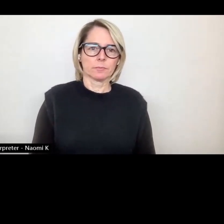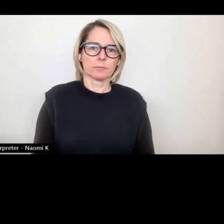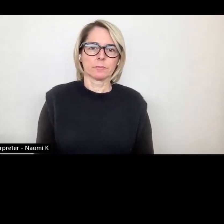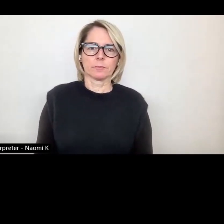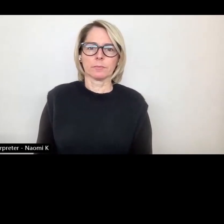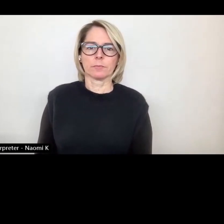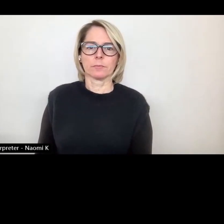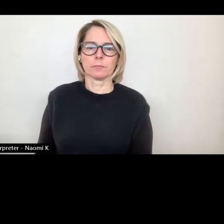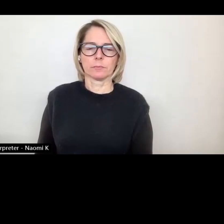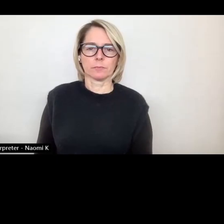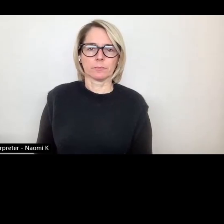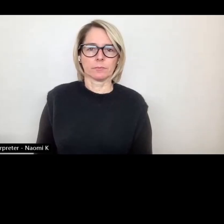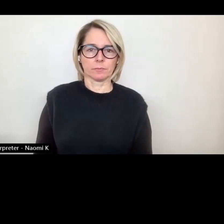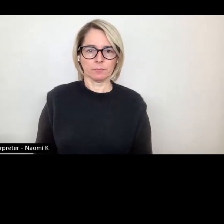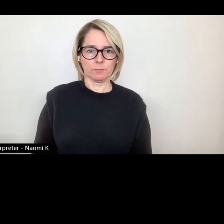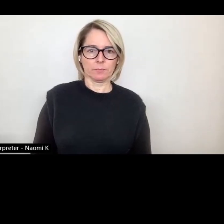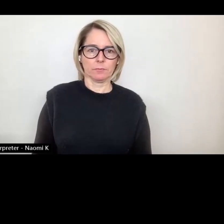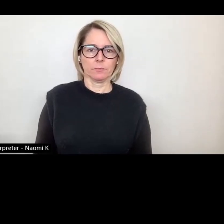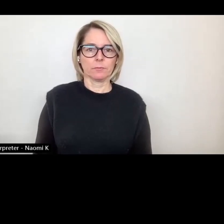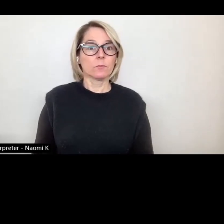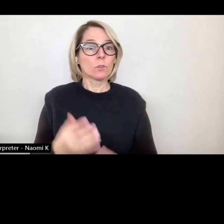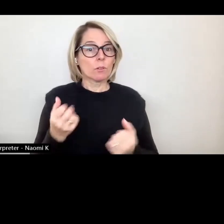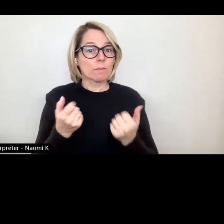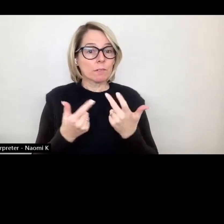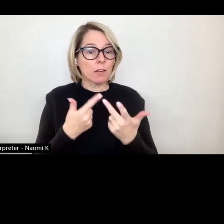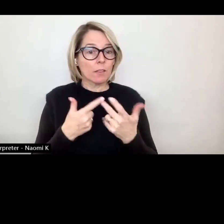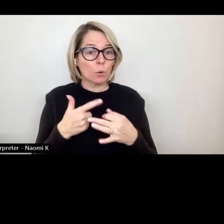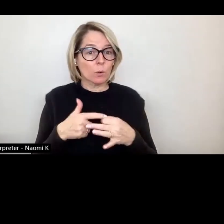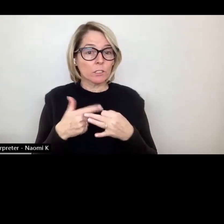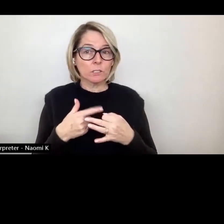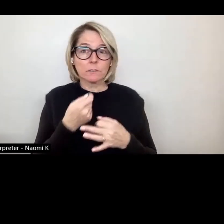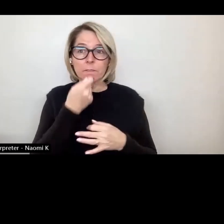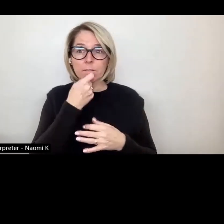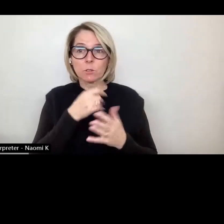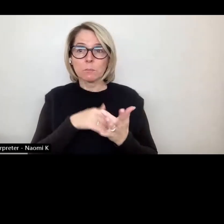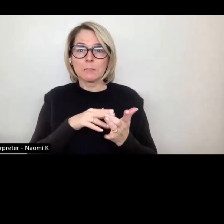Do we have other questions? We have just a few minutes left in today's session.